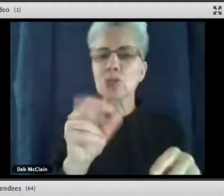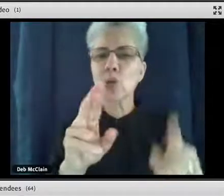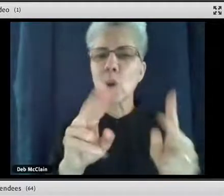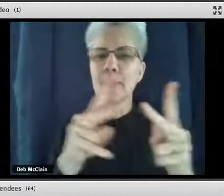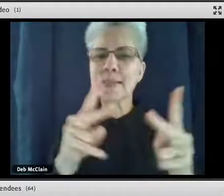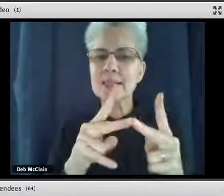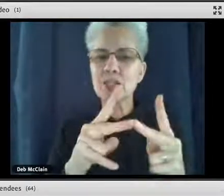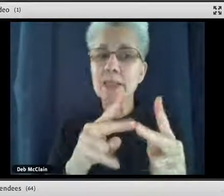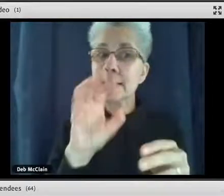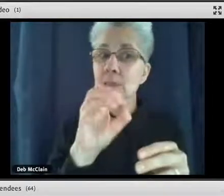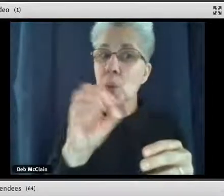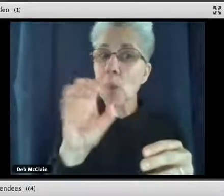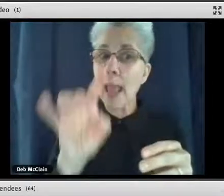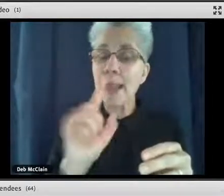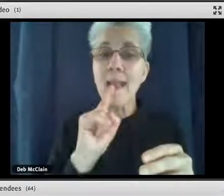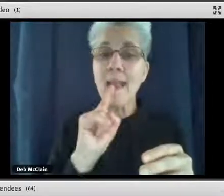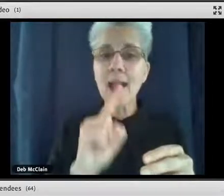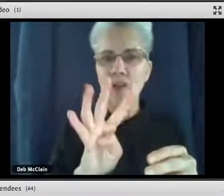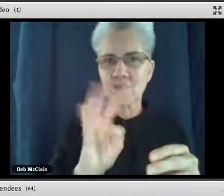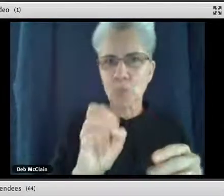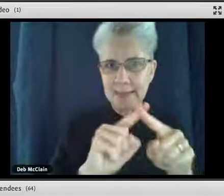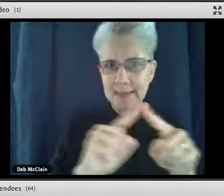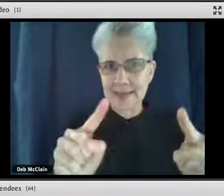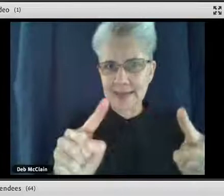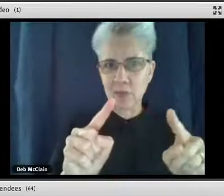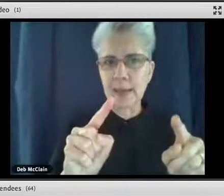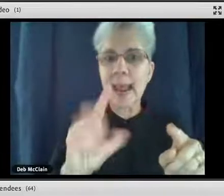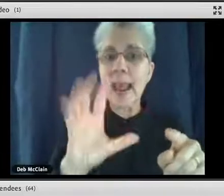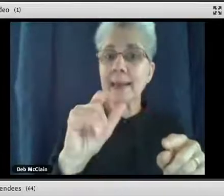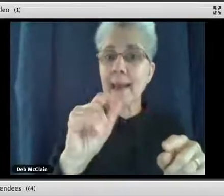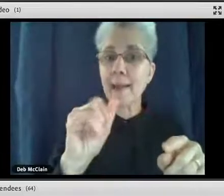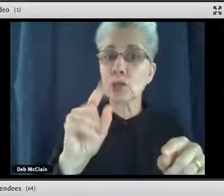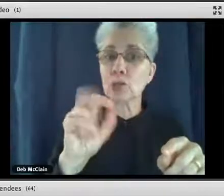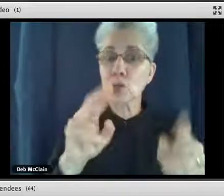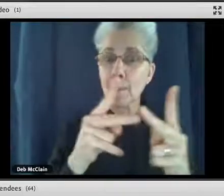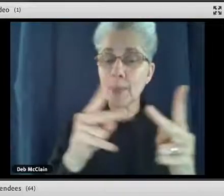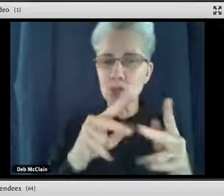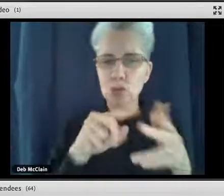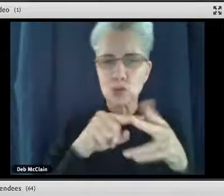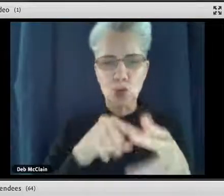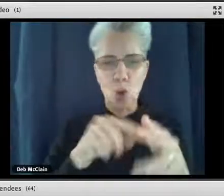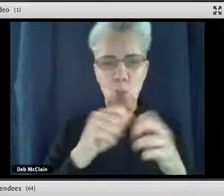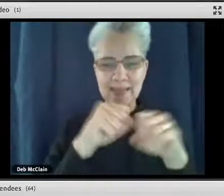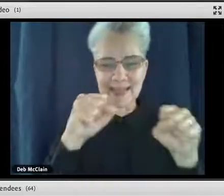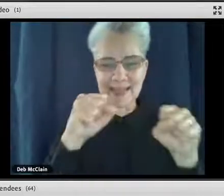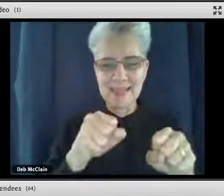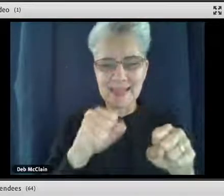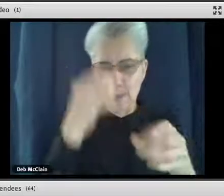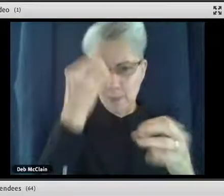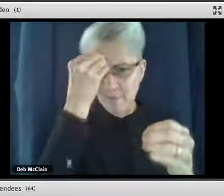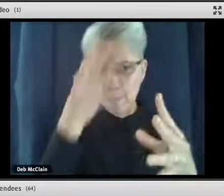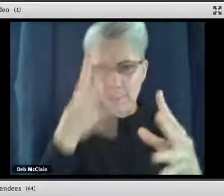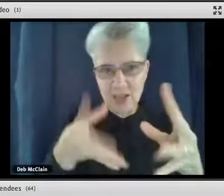So in the 008 field, they're actually 40, 40 character positions, starting with some system-supplied information.